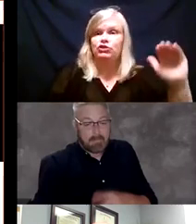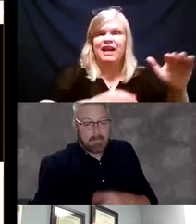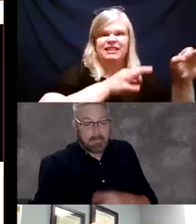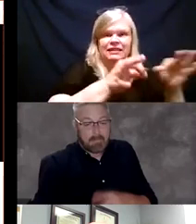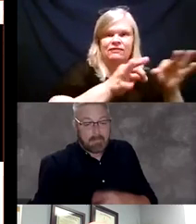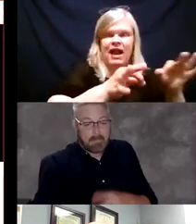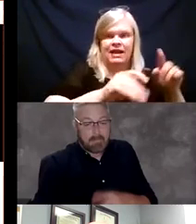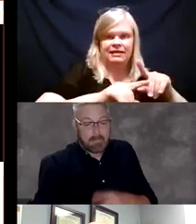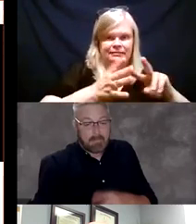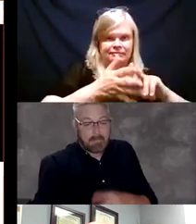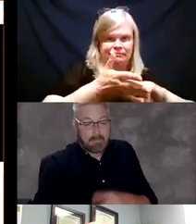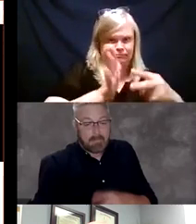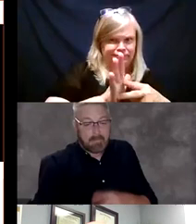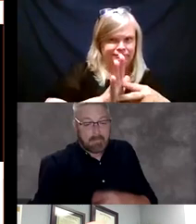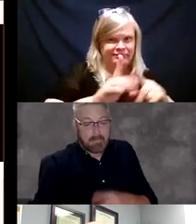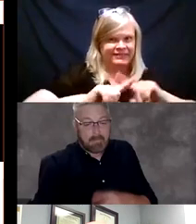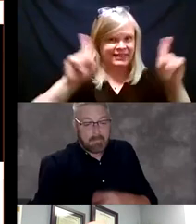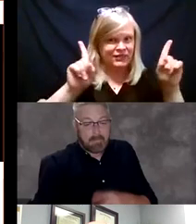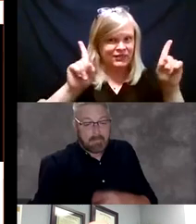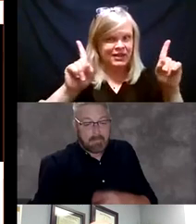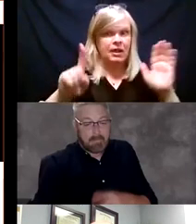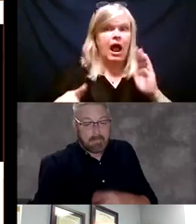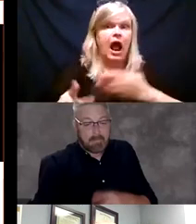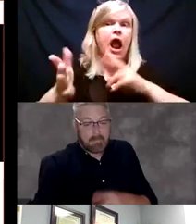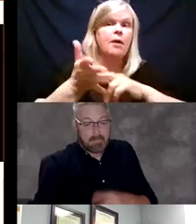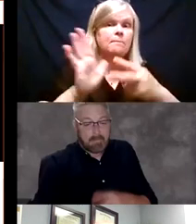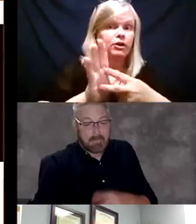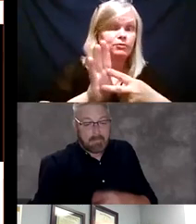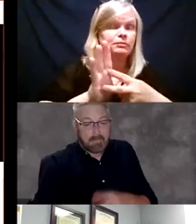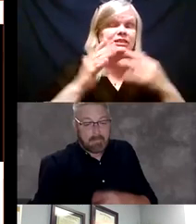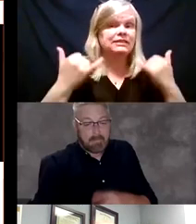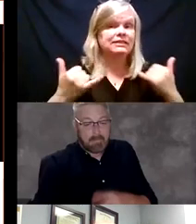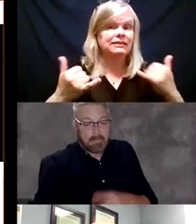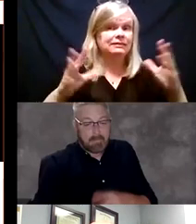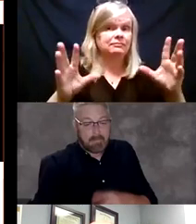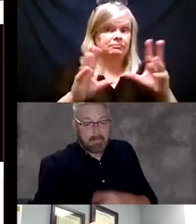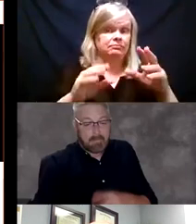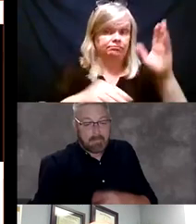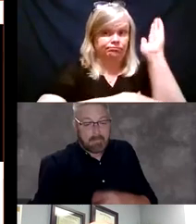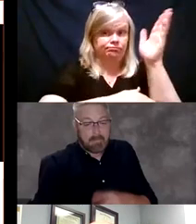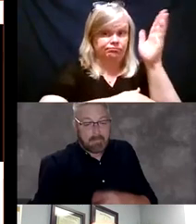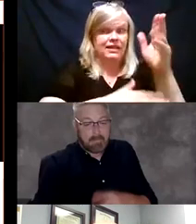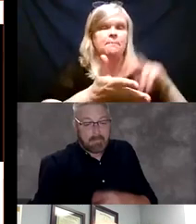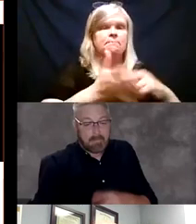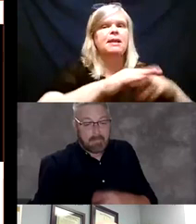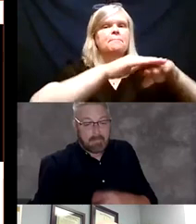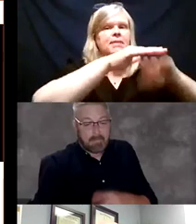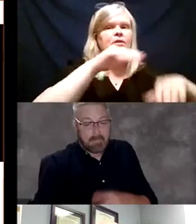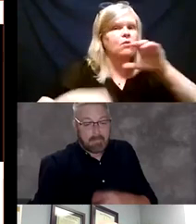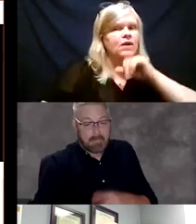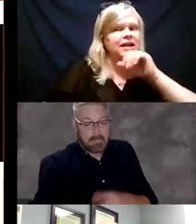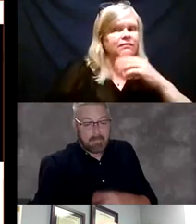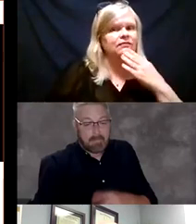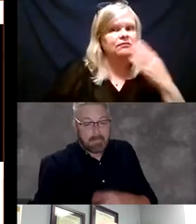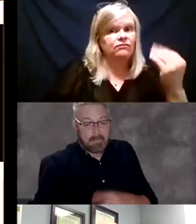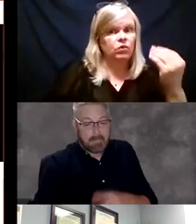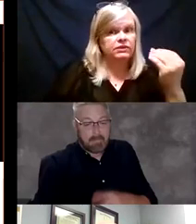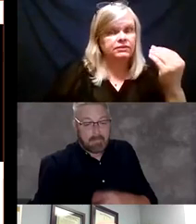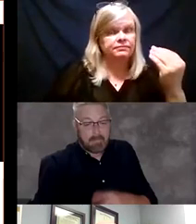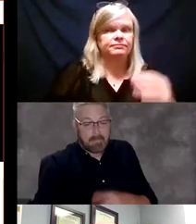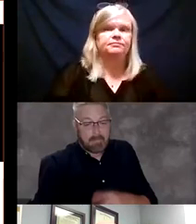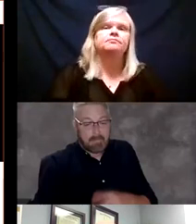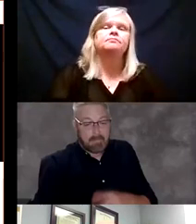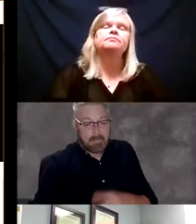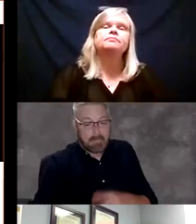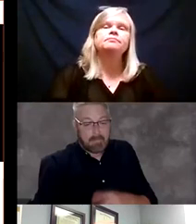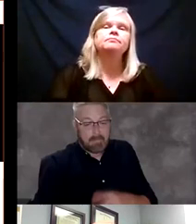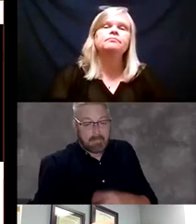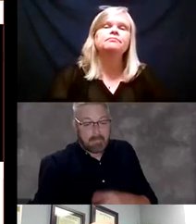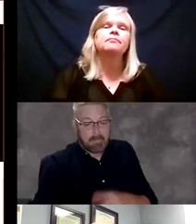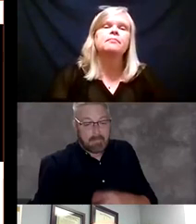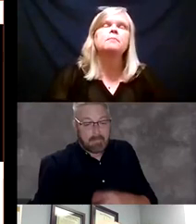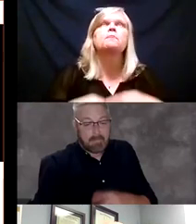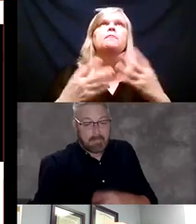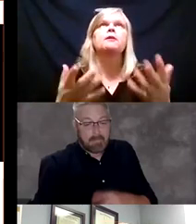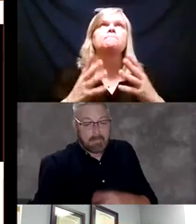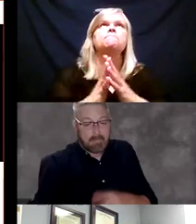PURPOSES TODAY A CHILD IS ANYONE UNDER THE AGE OF 14.